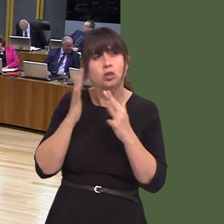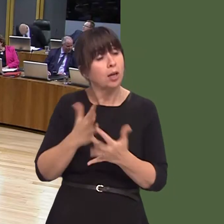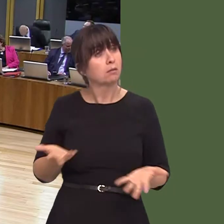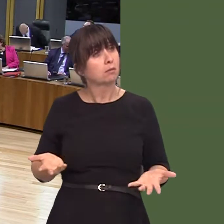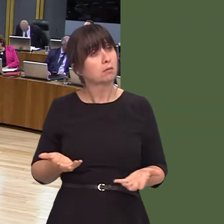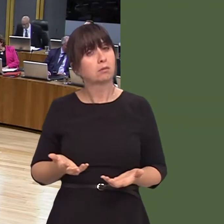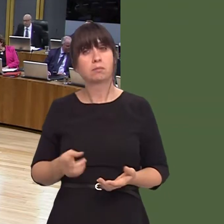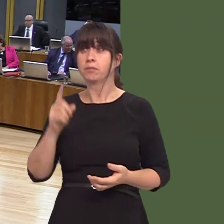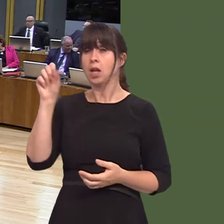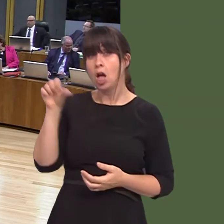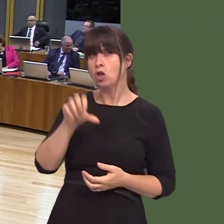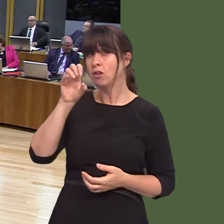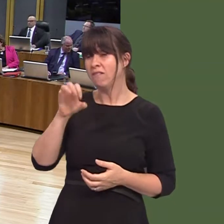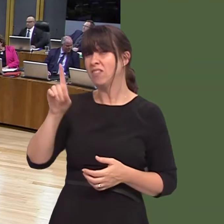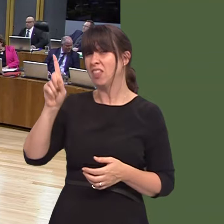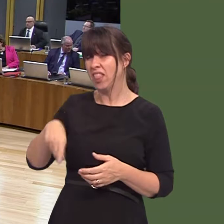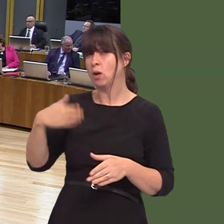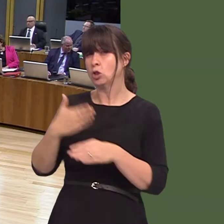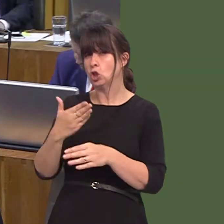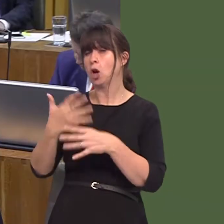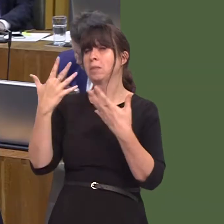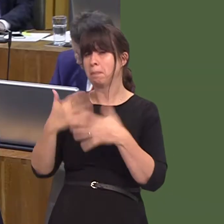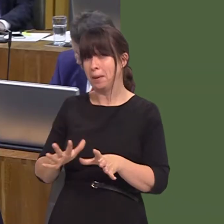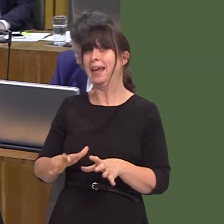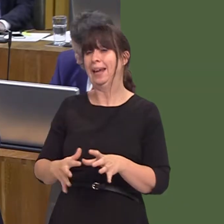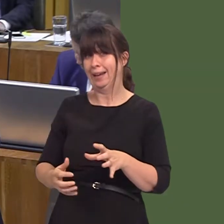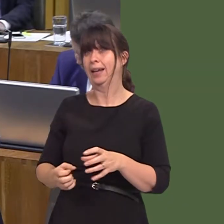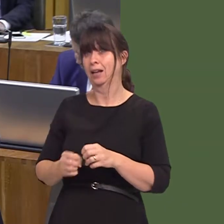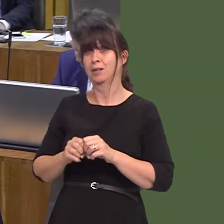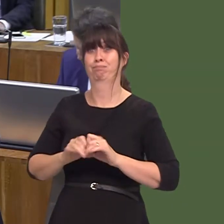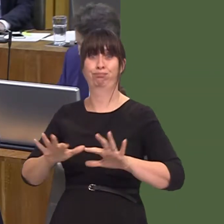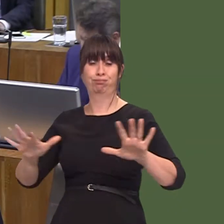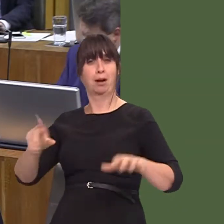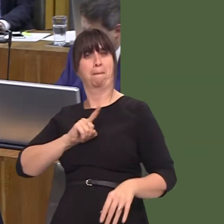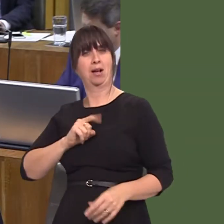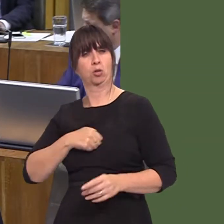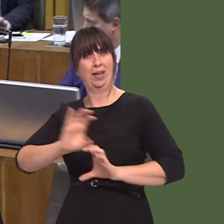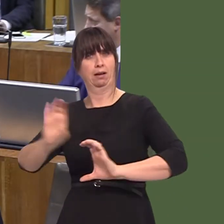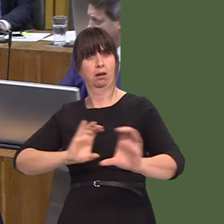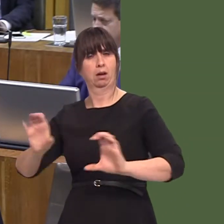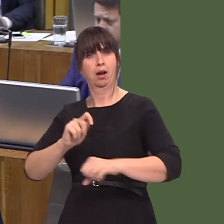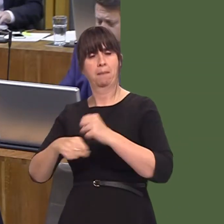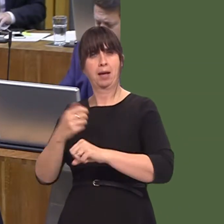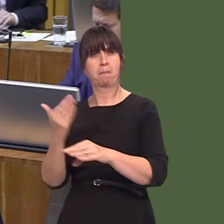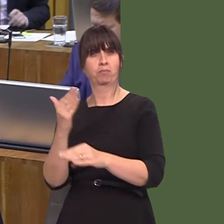Carwyn Jones: One hundred and fifty thousand jobs have either been created or preserved as a result of the money that Welsh Government has made available.